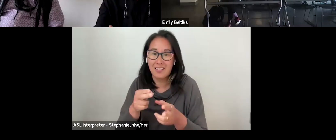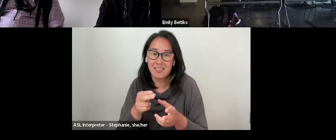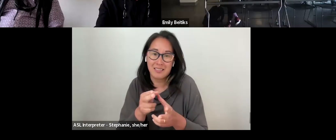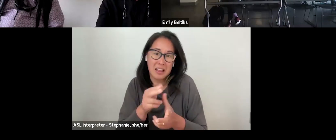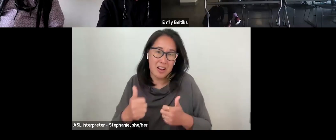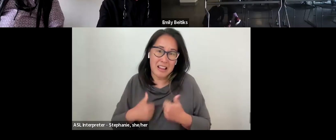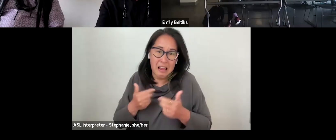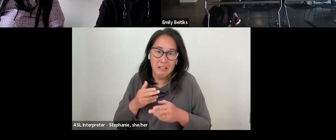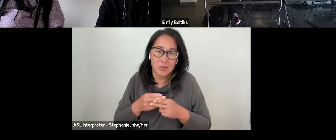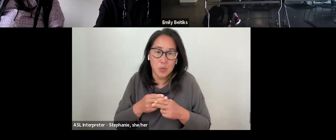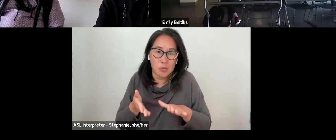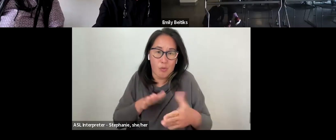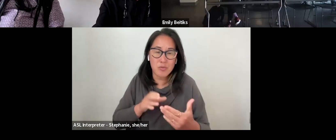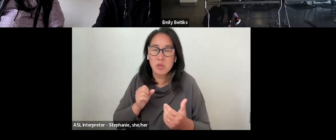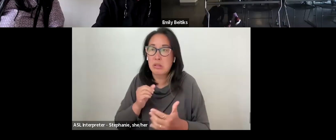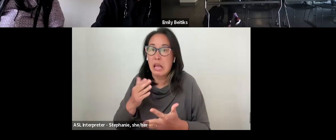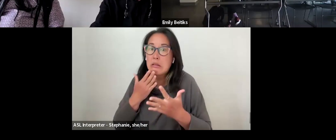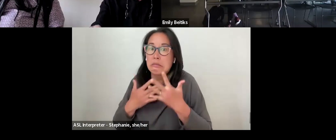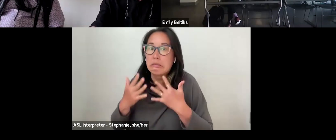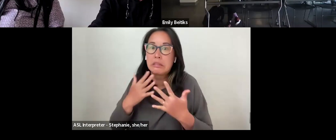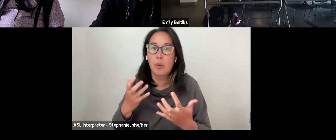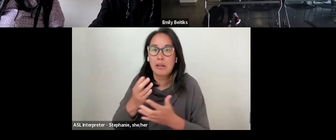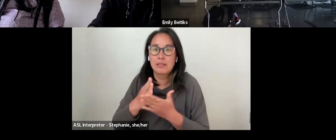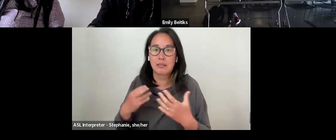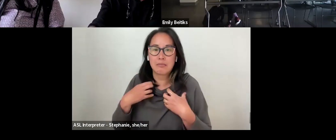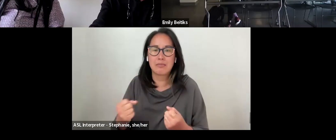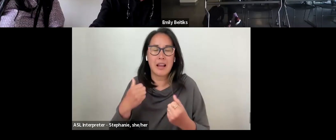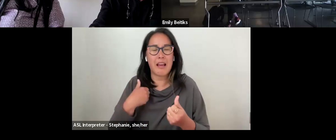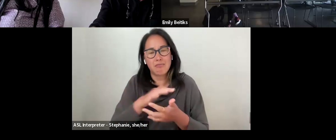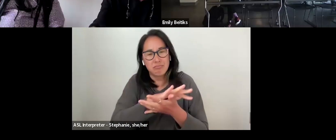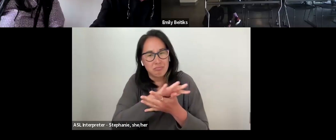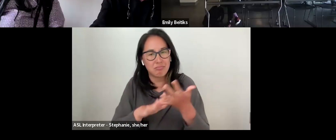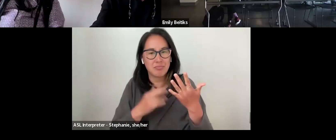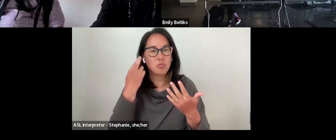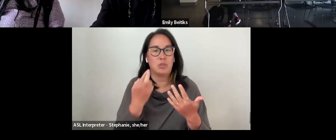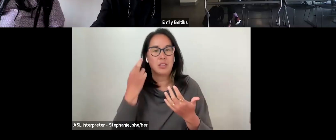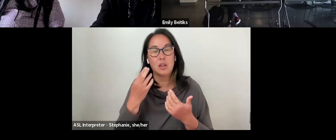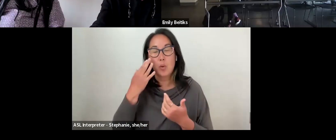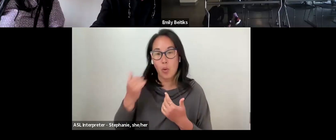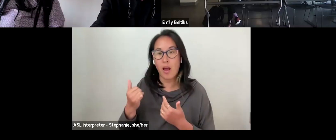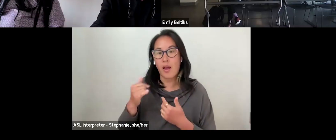There are a whole variety of things that can make a research subject less